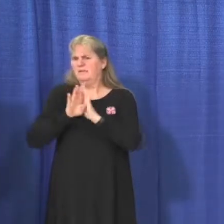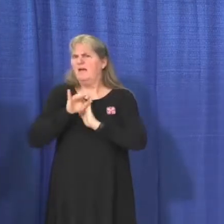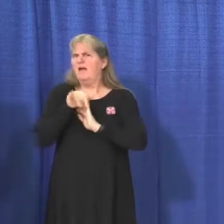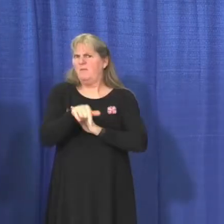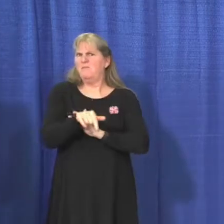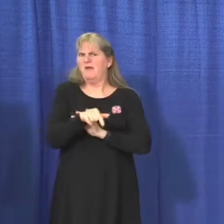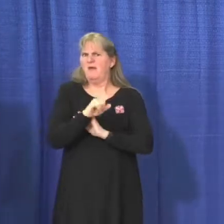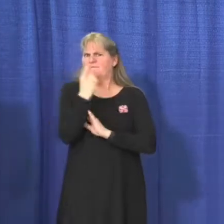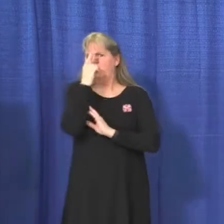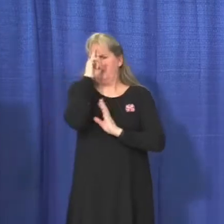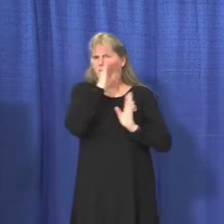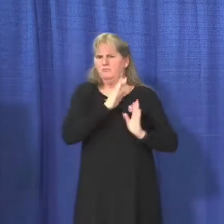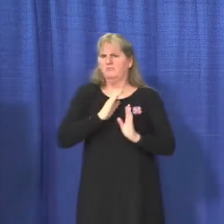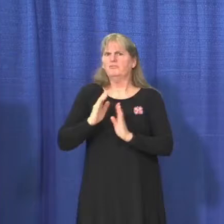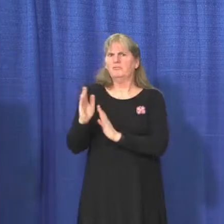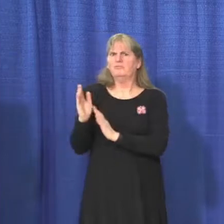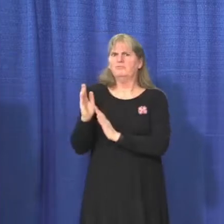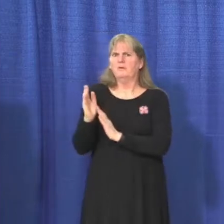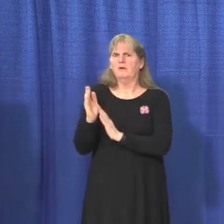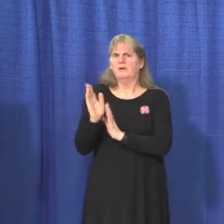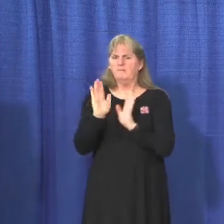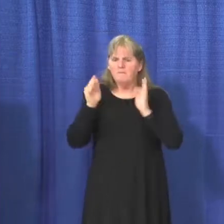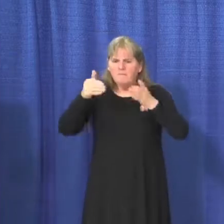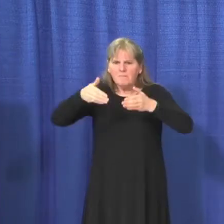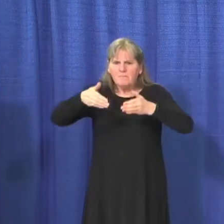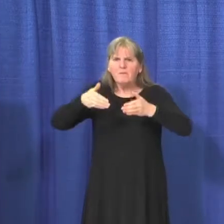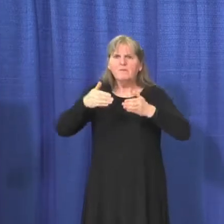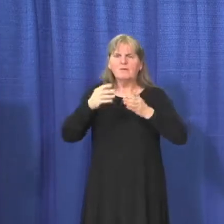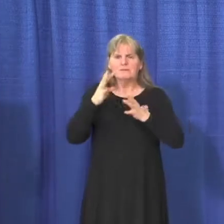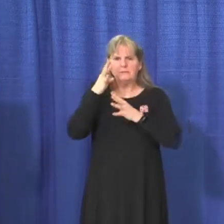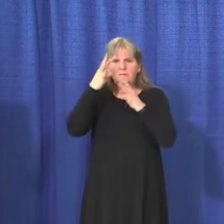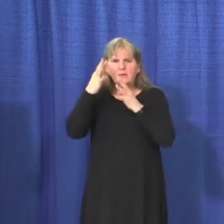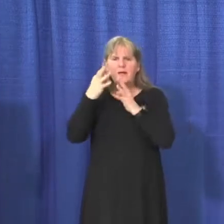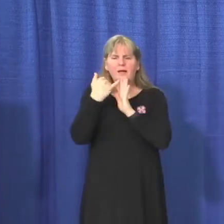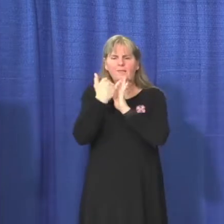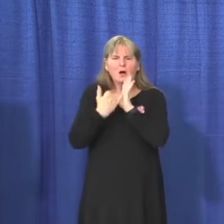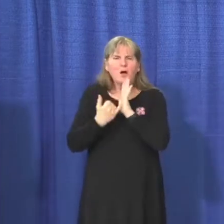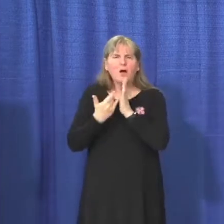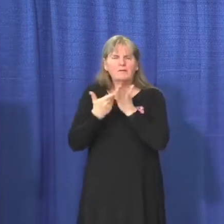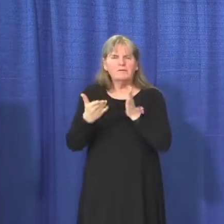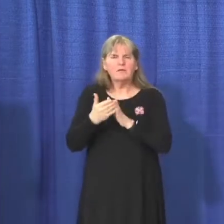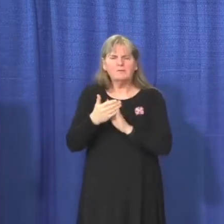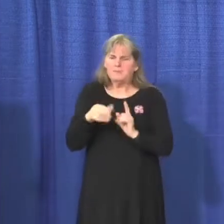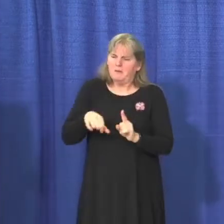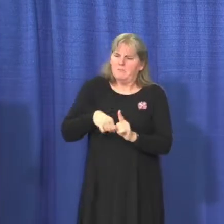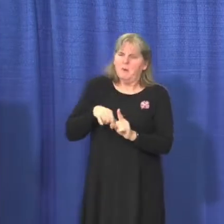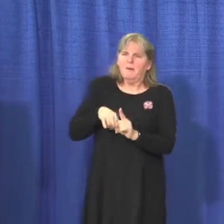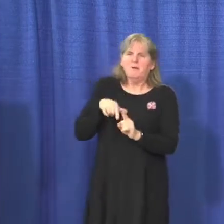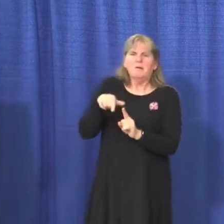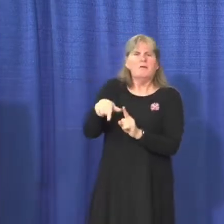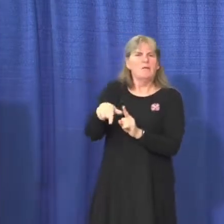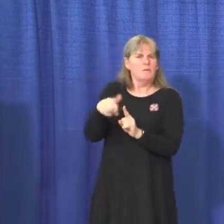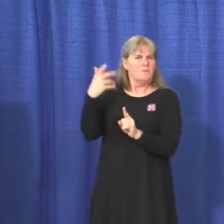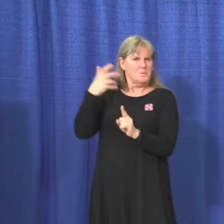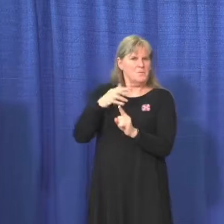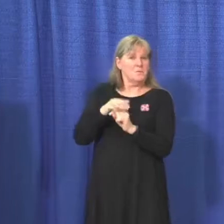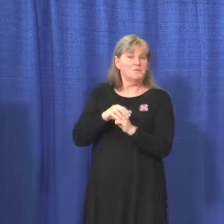years and it focuses on this in Yukon. It's the first one. I'm proud of the work that we've done with everyone and it's